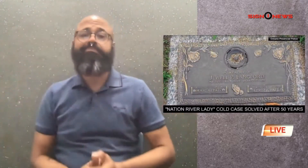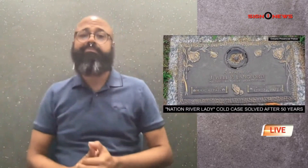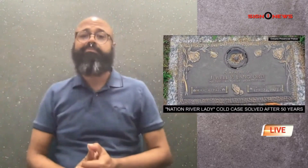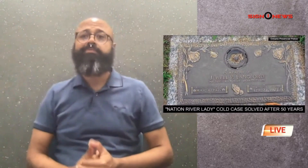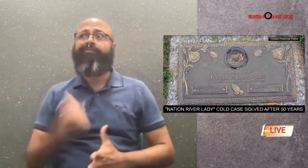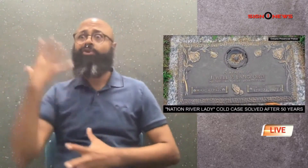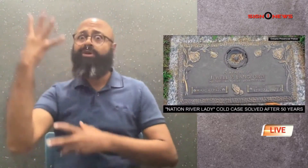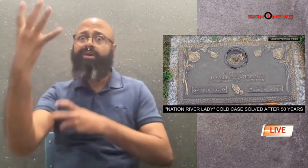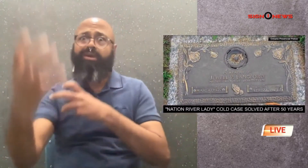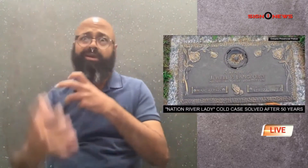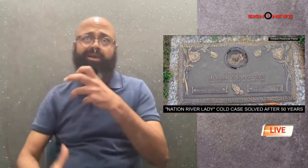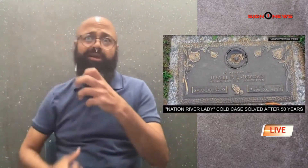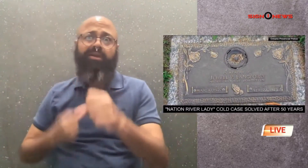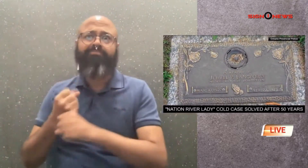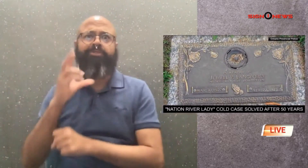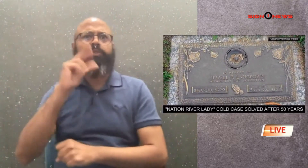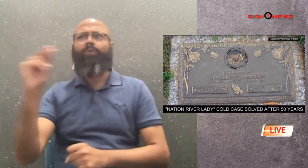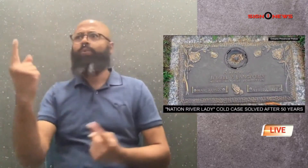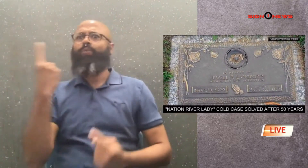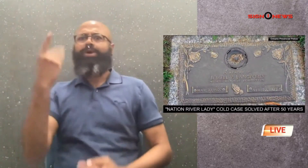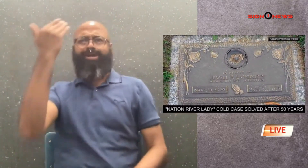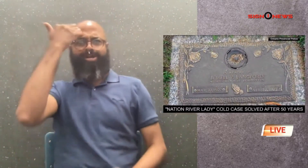for years, no one knew who she was.